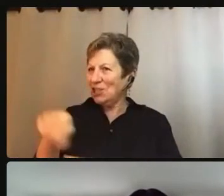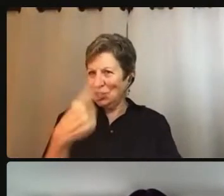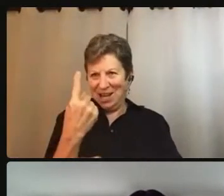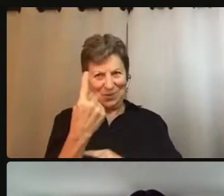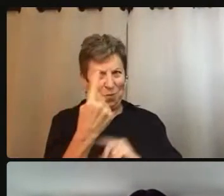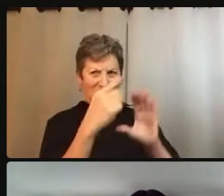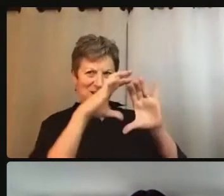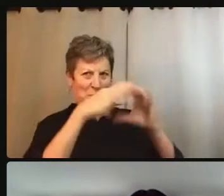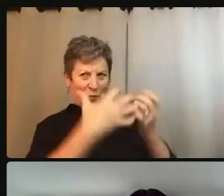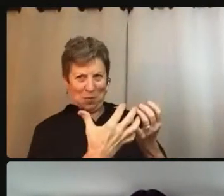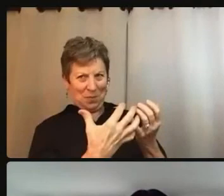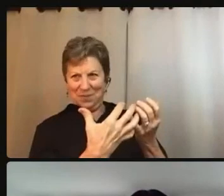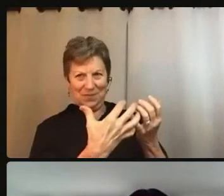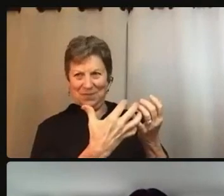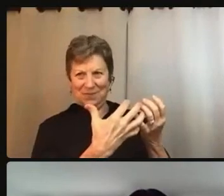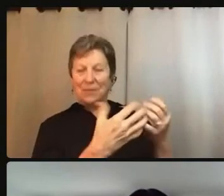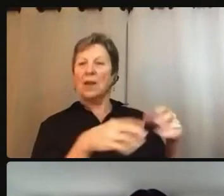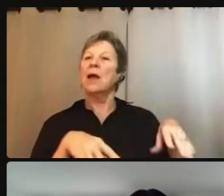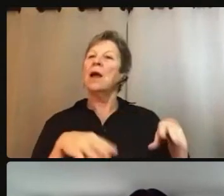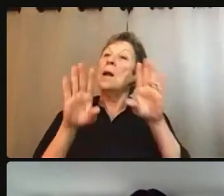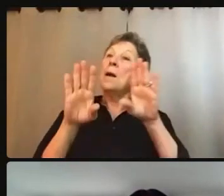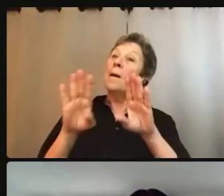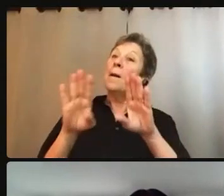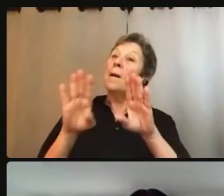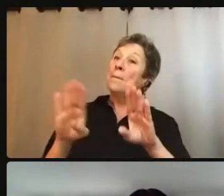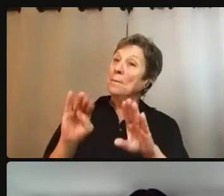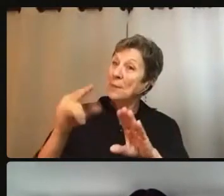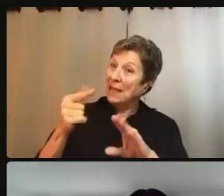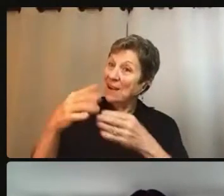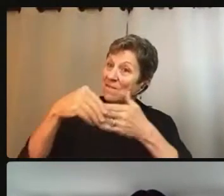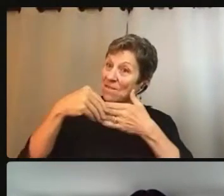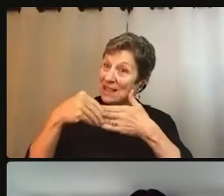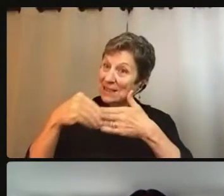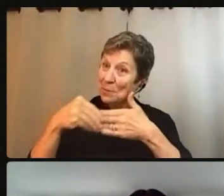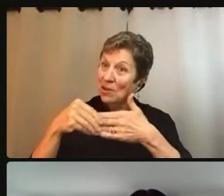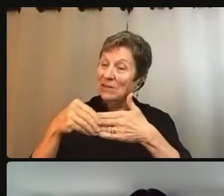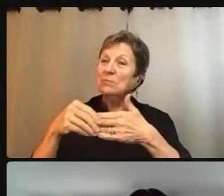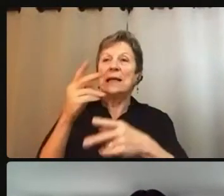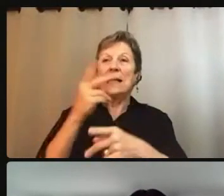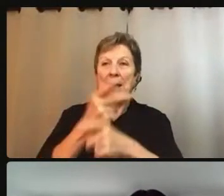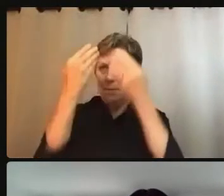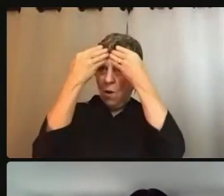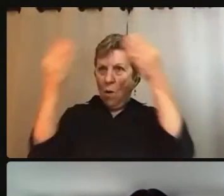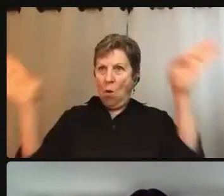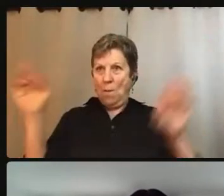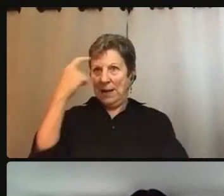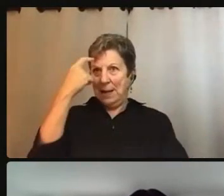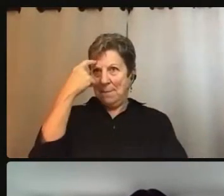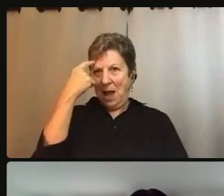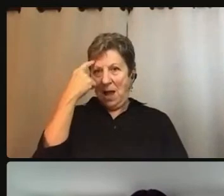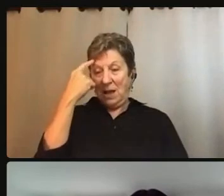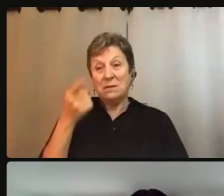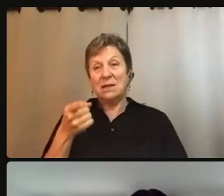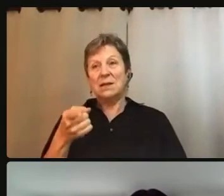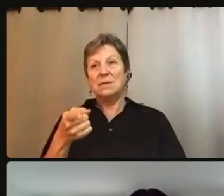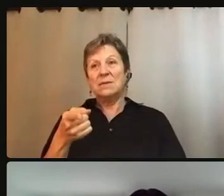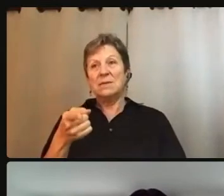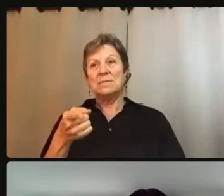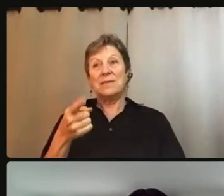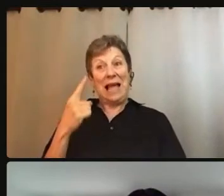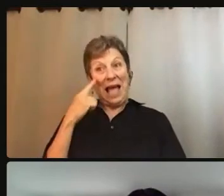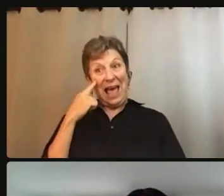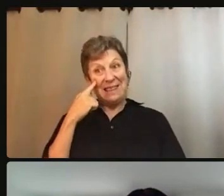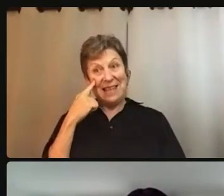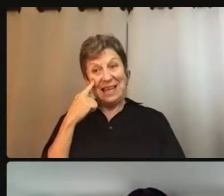PARTIES NOT JUST ONE PARTY